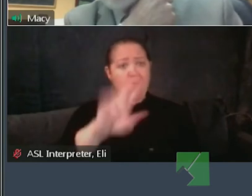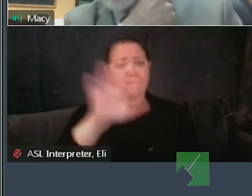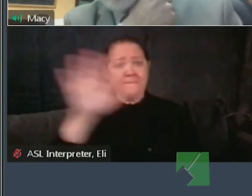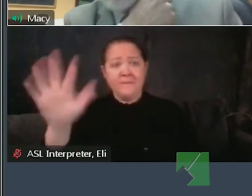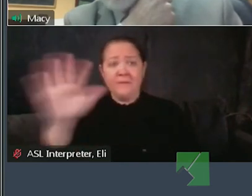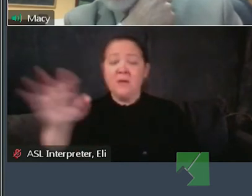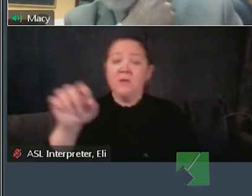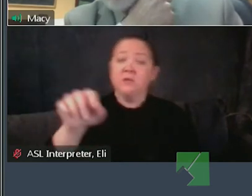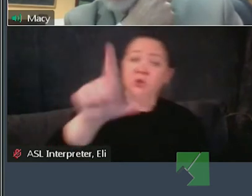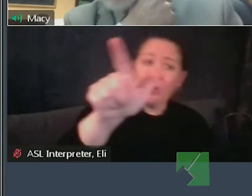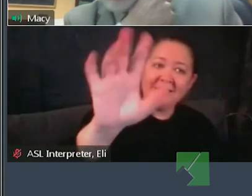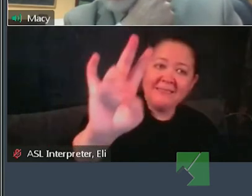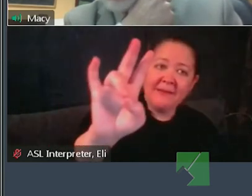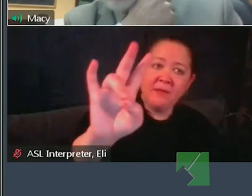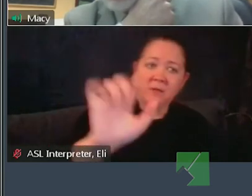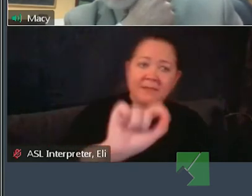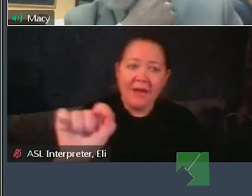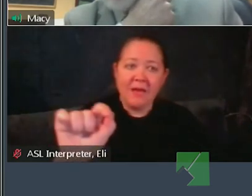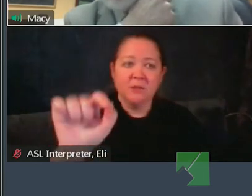three zero seven dash four three zero.